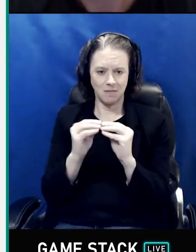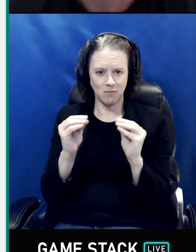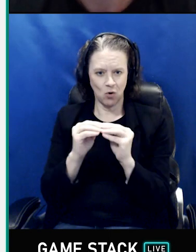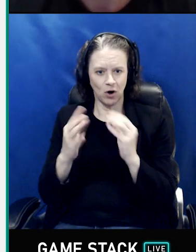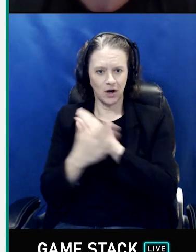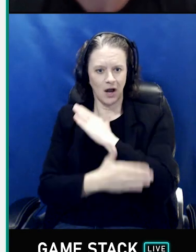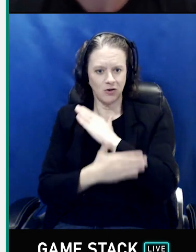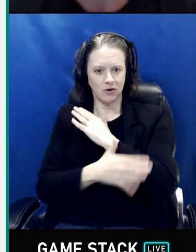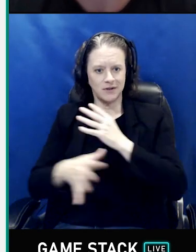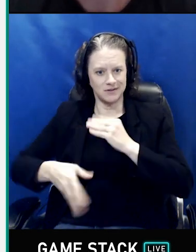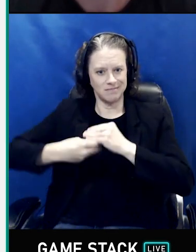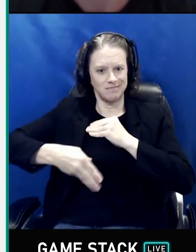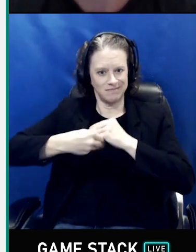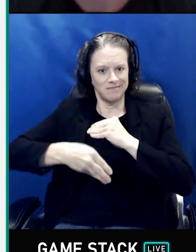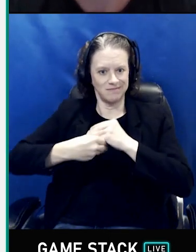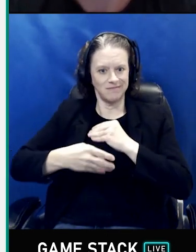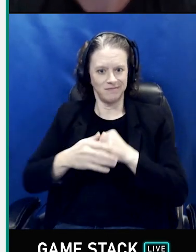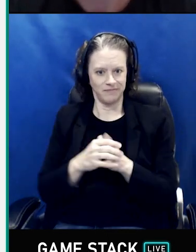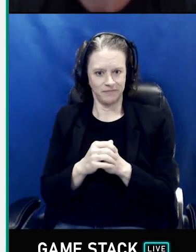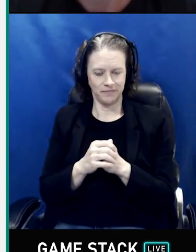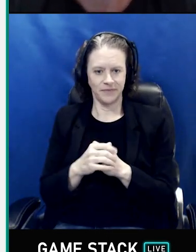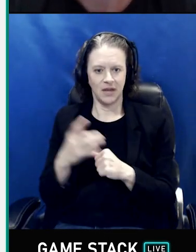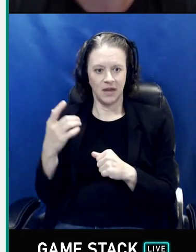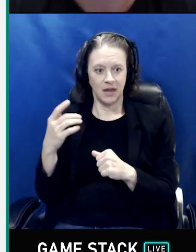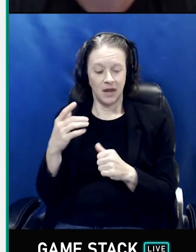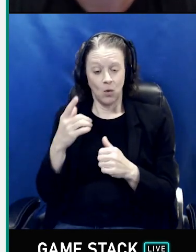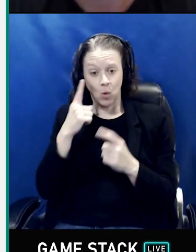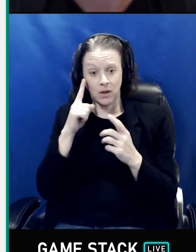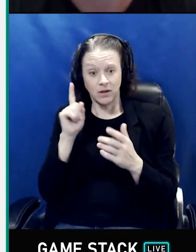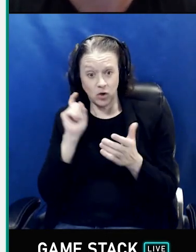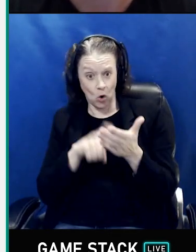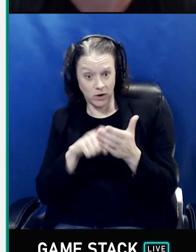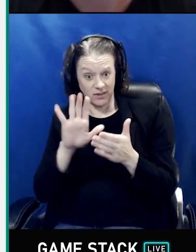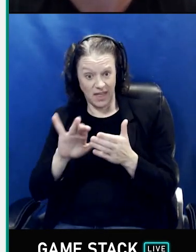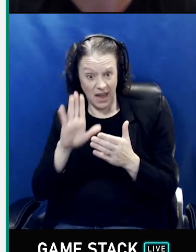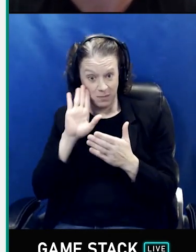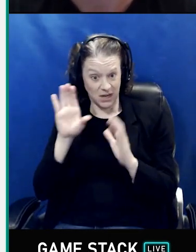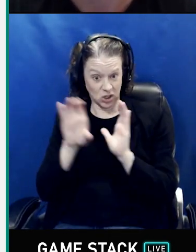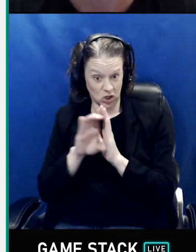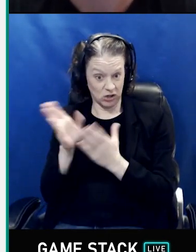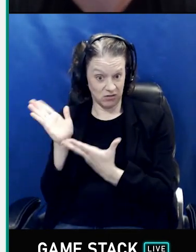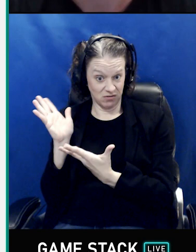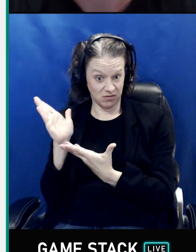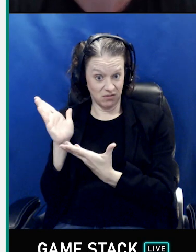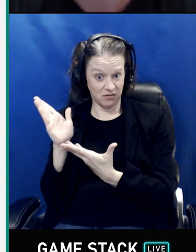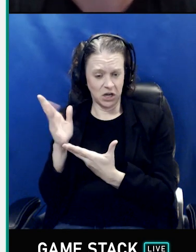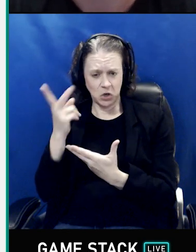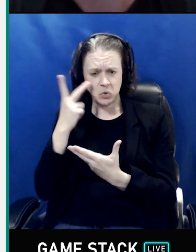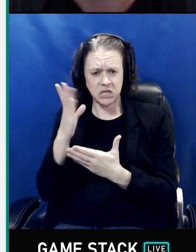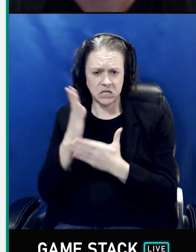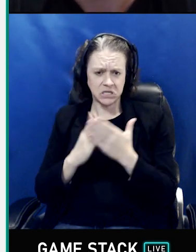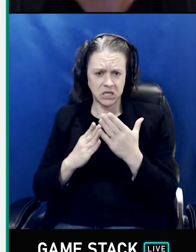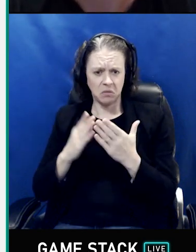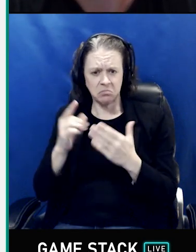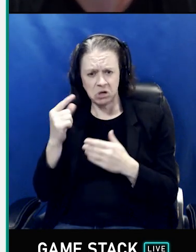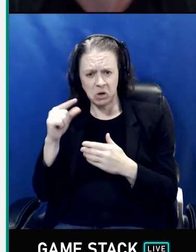What's important to note about this image is not how much of the landmass is colored in some variety of green,